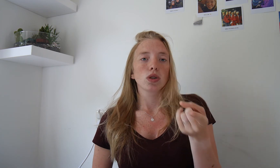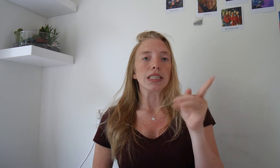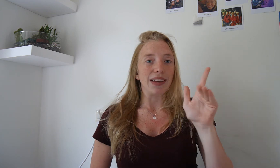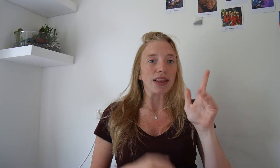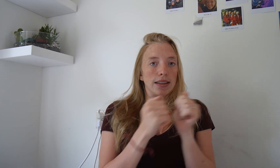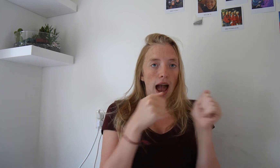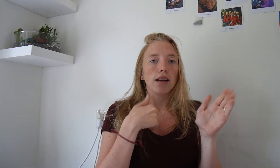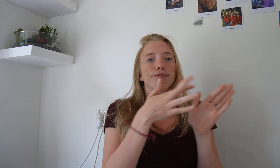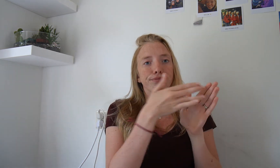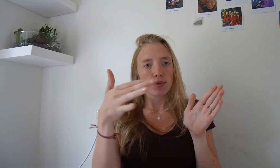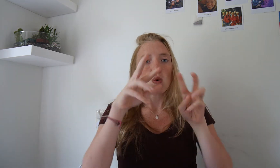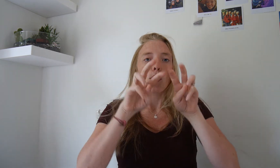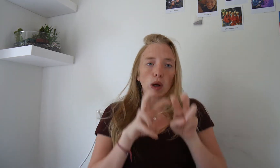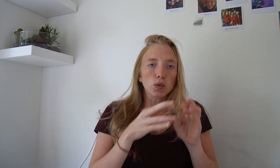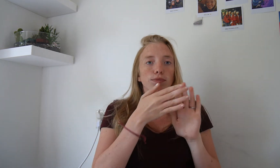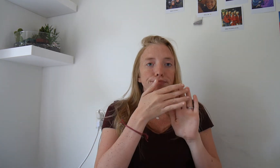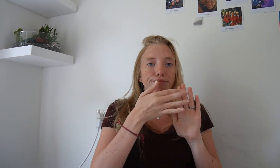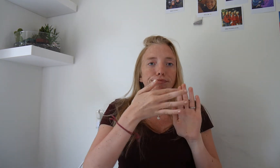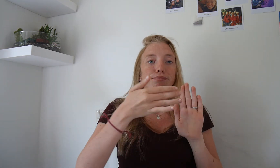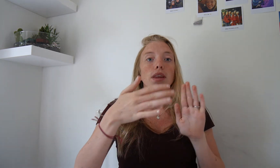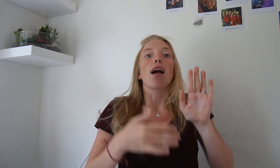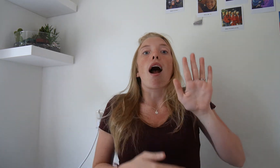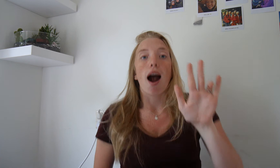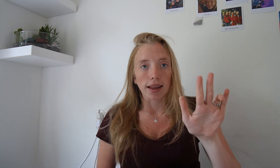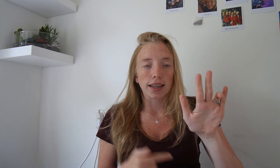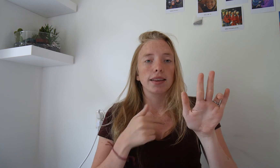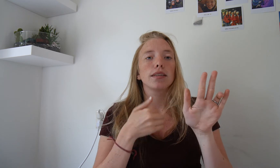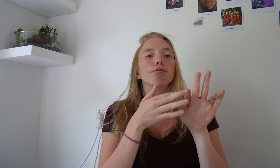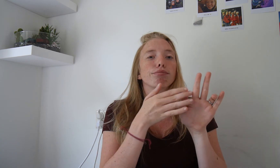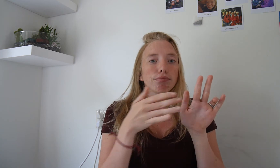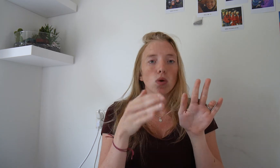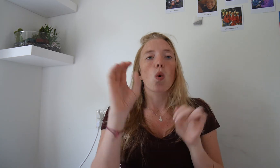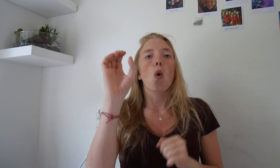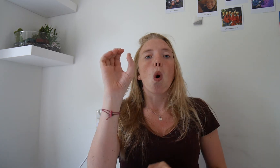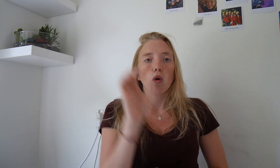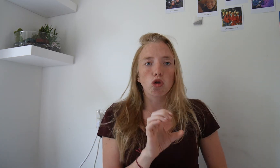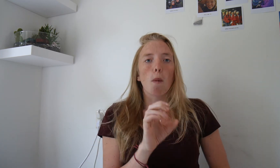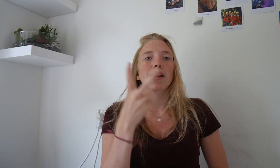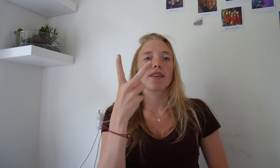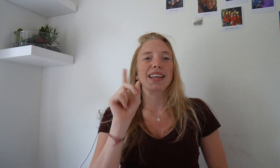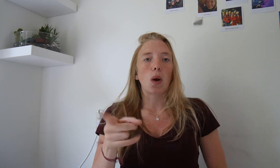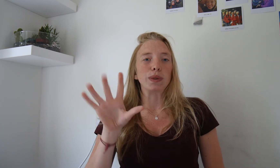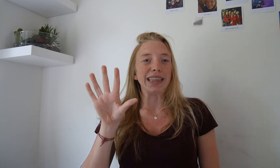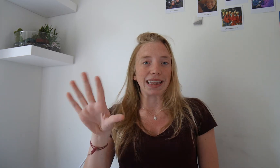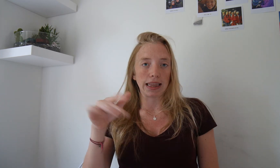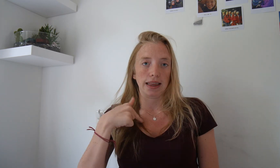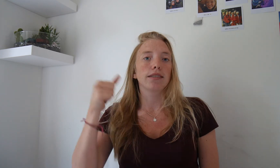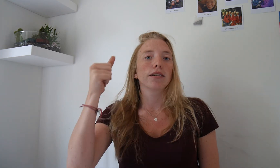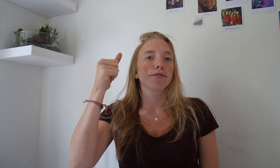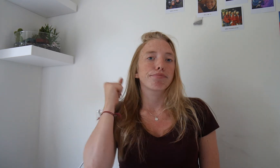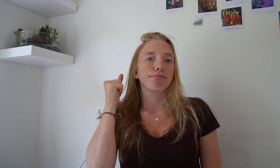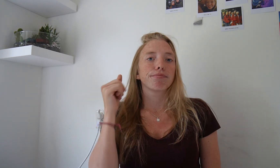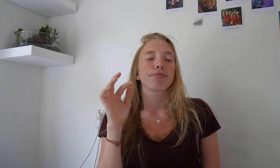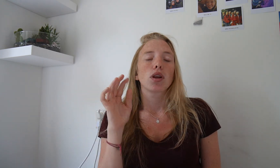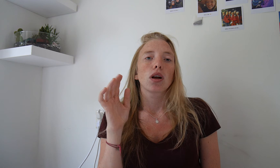So I was 17 when I began with all this process. When I turned 18, in October 2010, I got operated on.